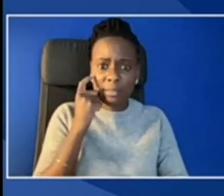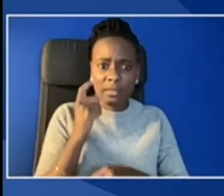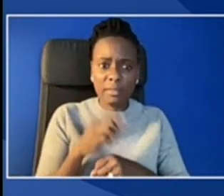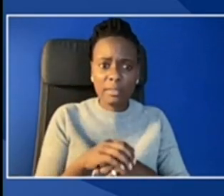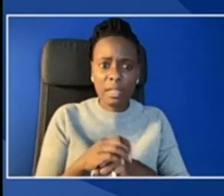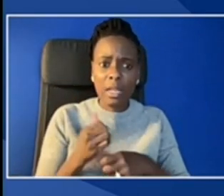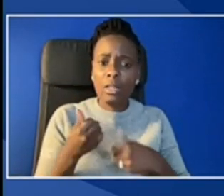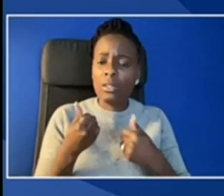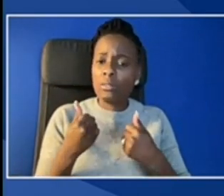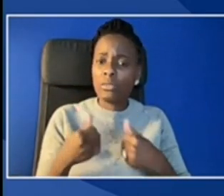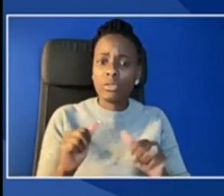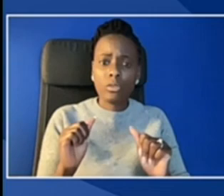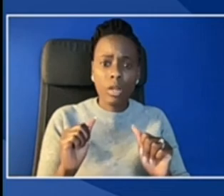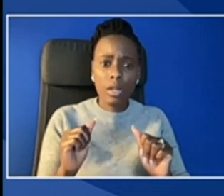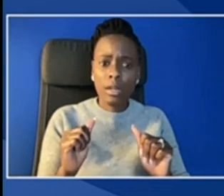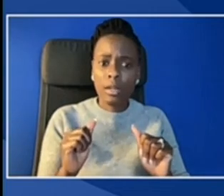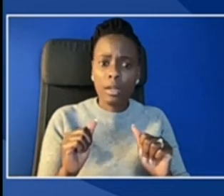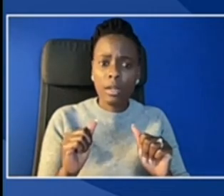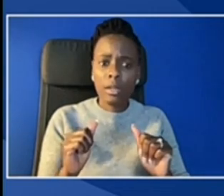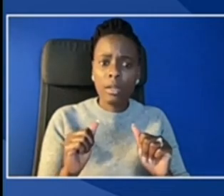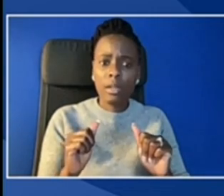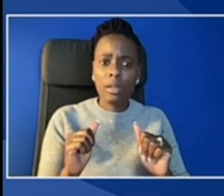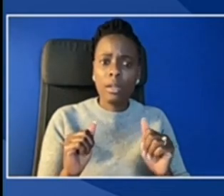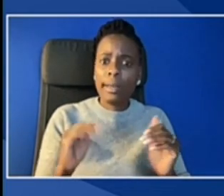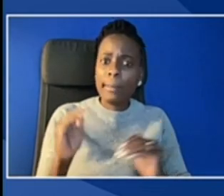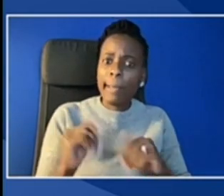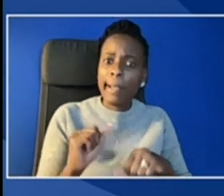to, you know, balance my work life and my-